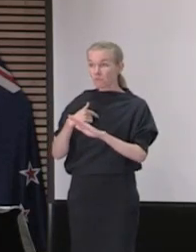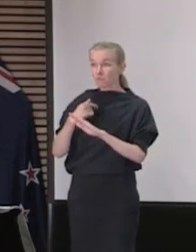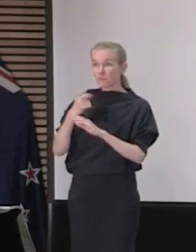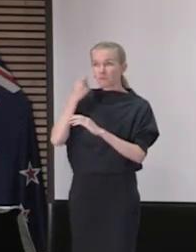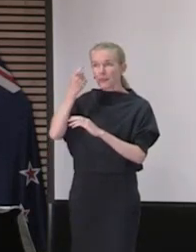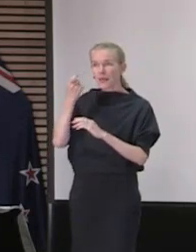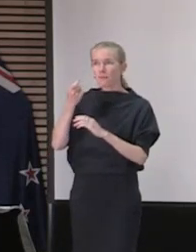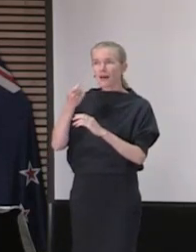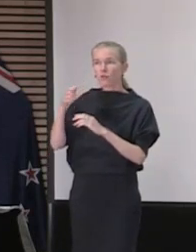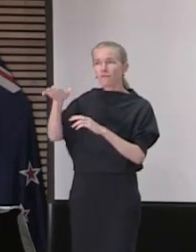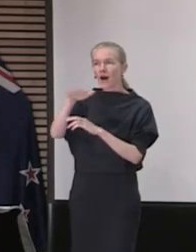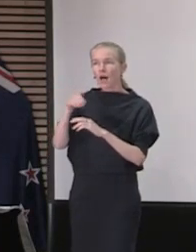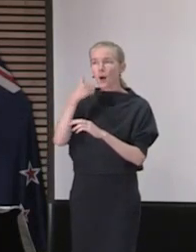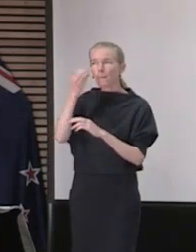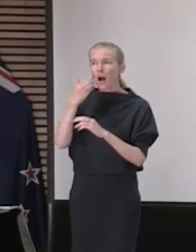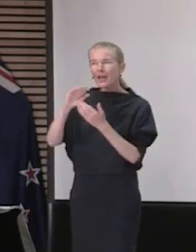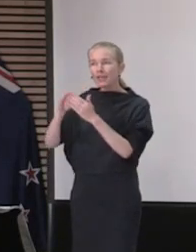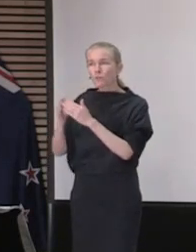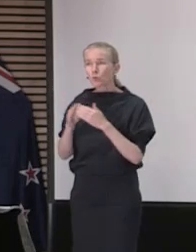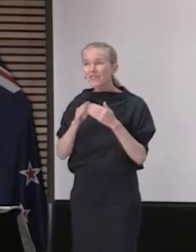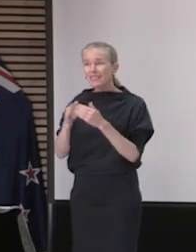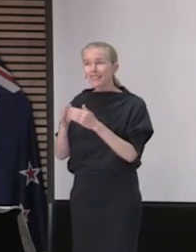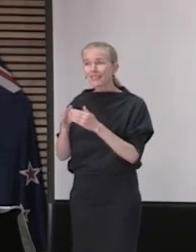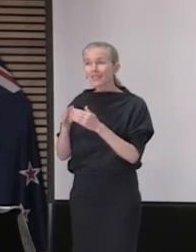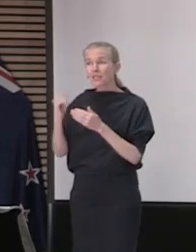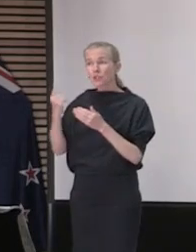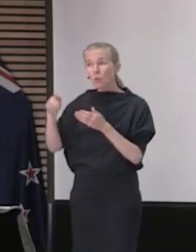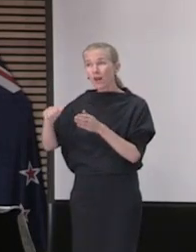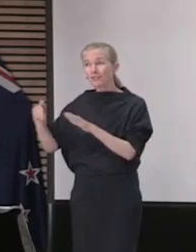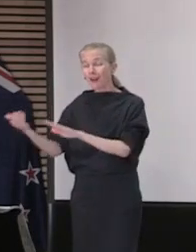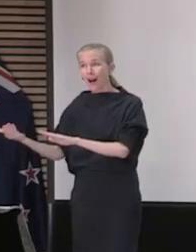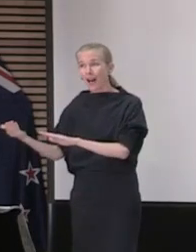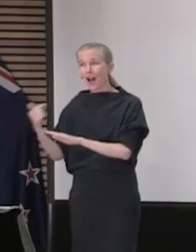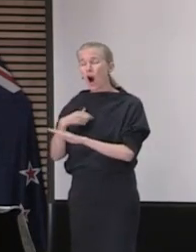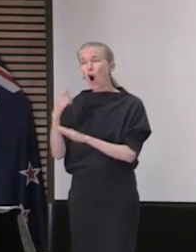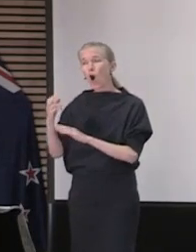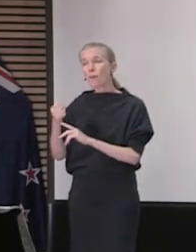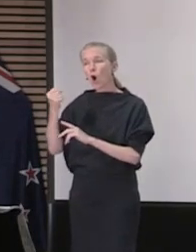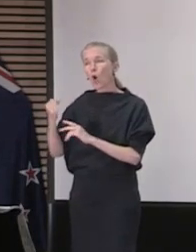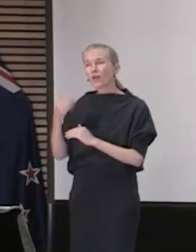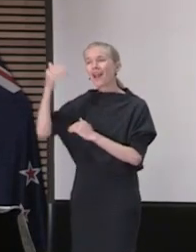ones at level four, thatthere will be a time and aplace where people can beproperly recognised and peoplecan properly gather.